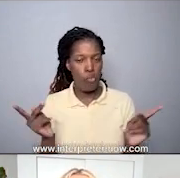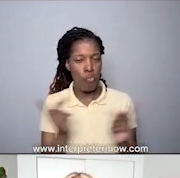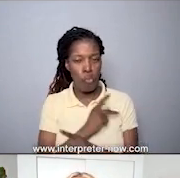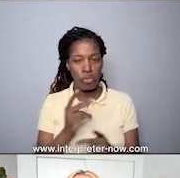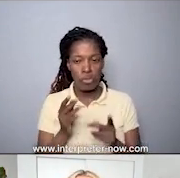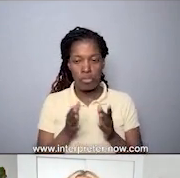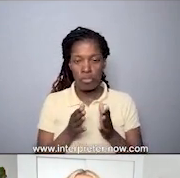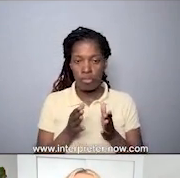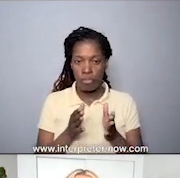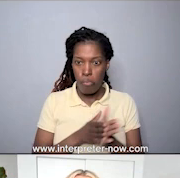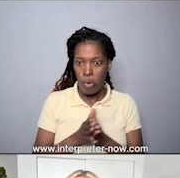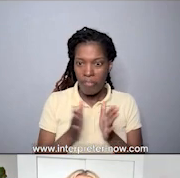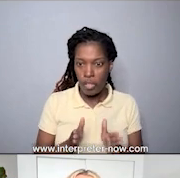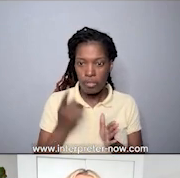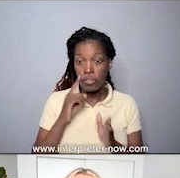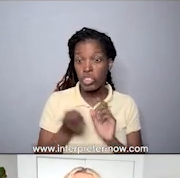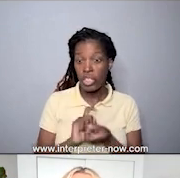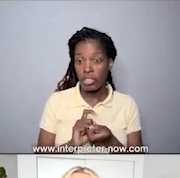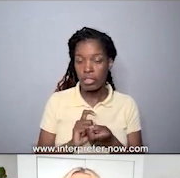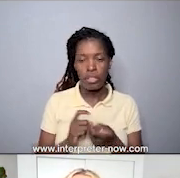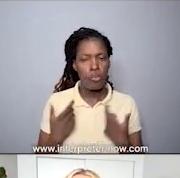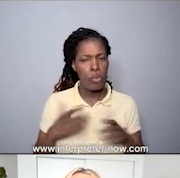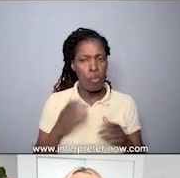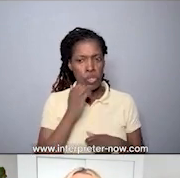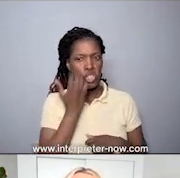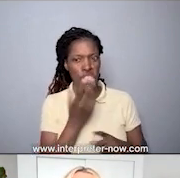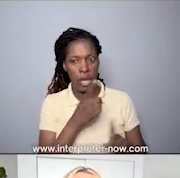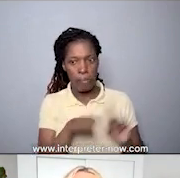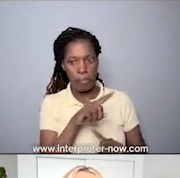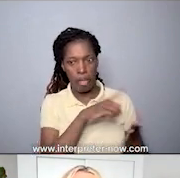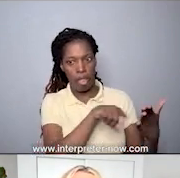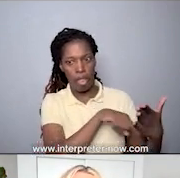So we don't want to shame people, we want to call people in: to learn, to grow, to improve,